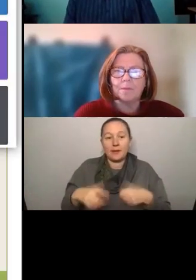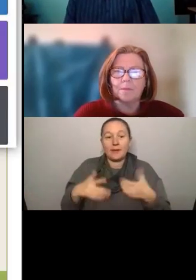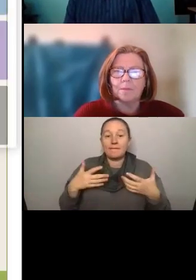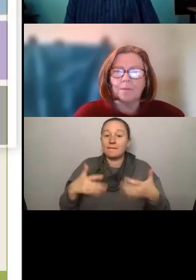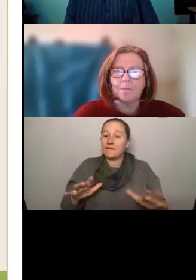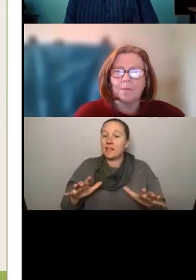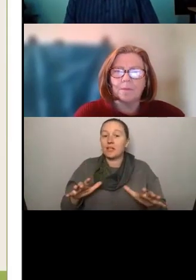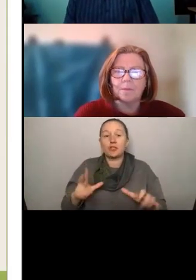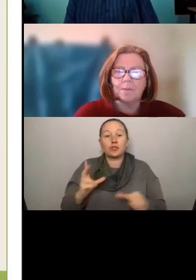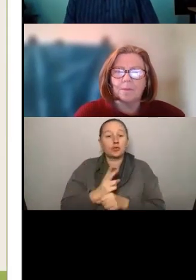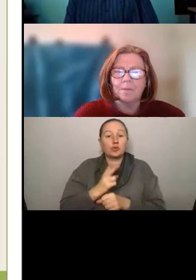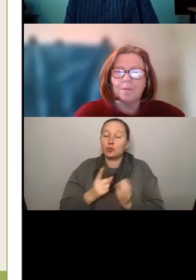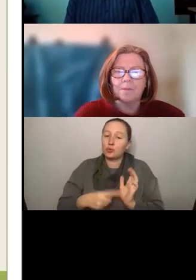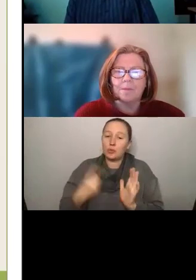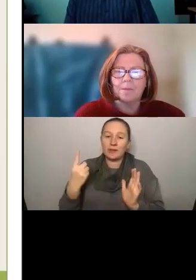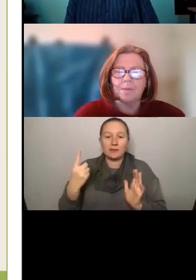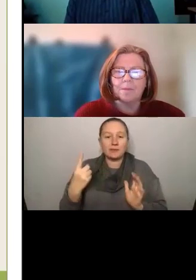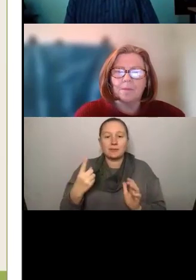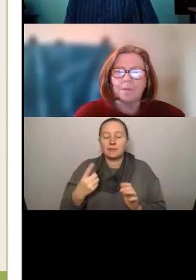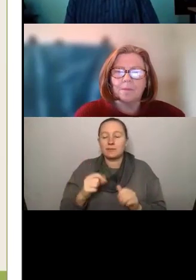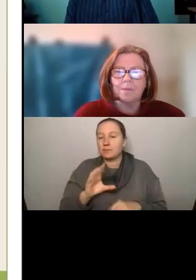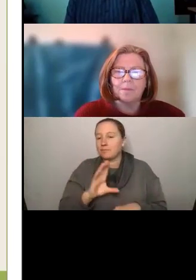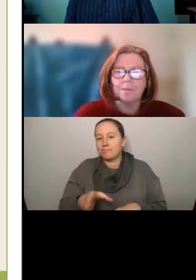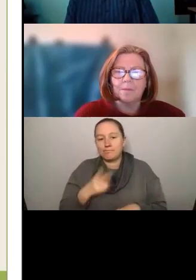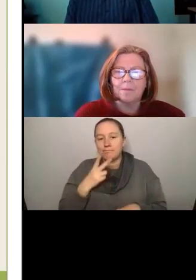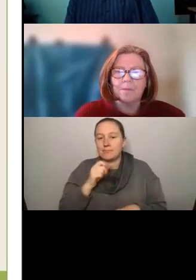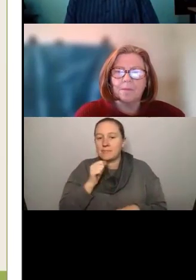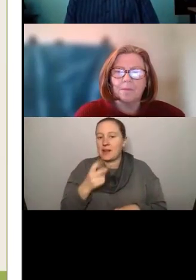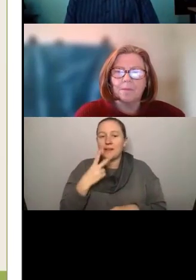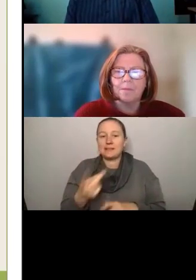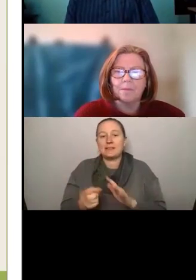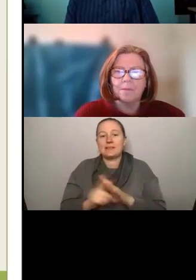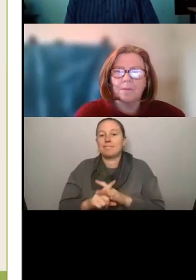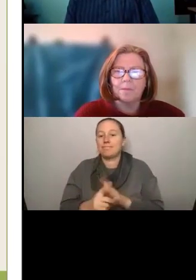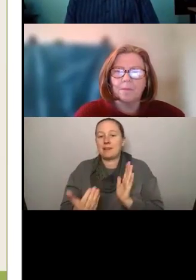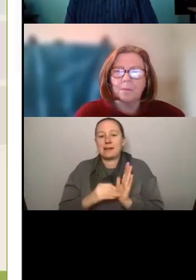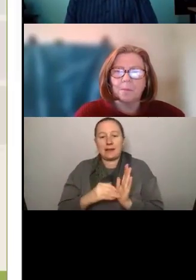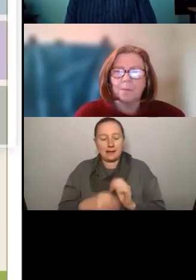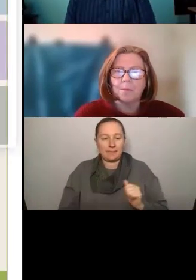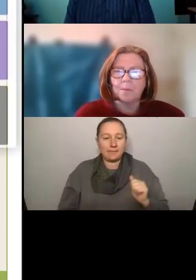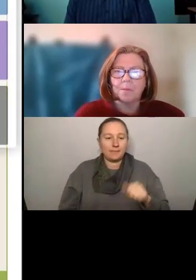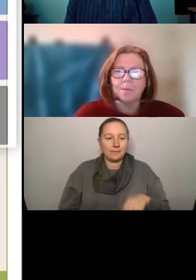it's not going to be available again. We can go to the next one.